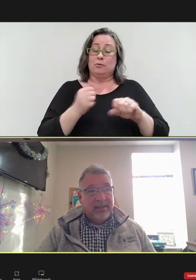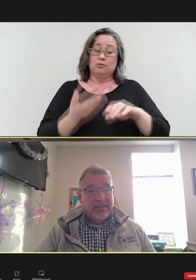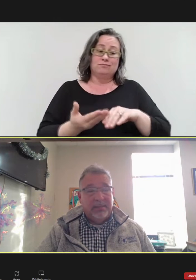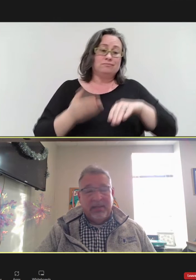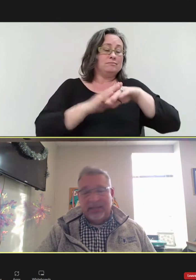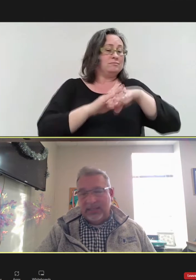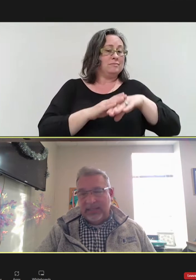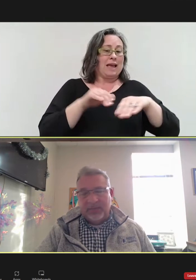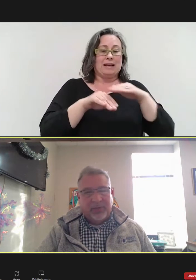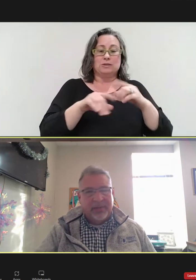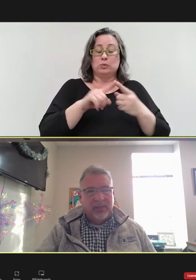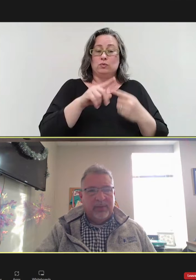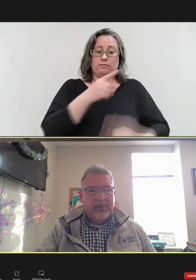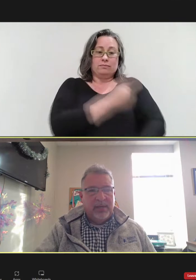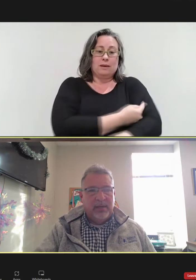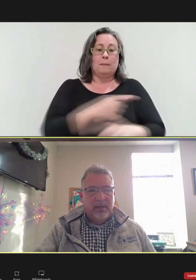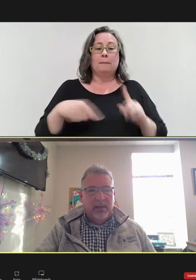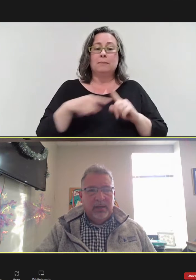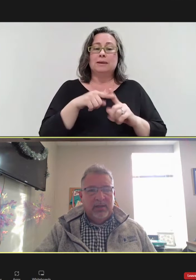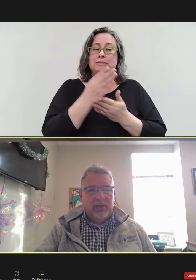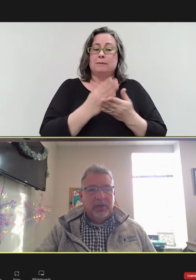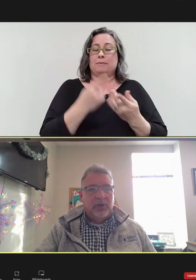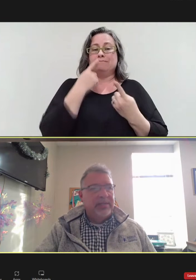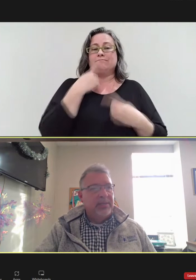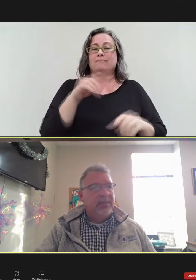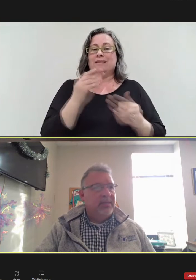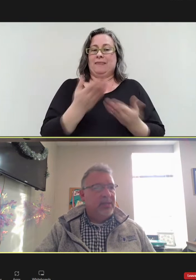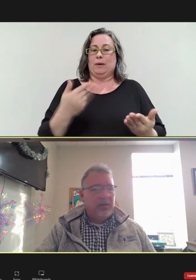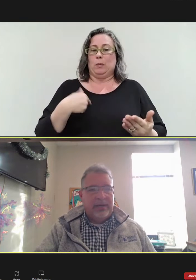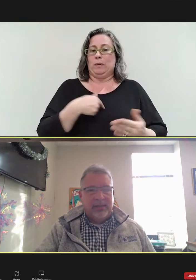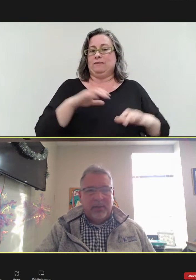and then some of the successful things that we've done to increase immunization rates. So,